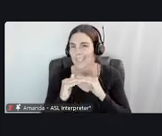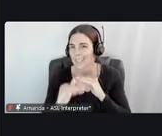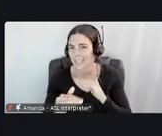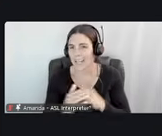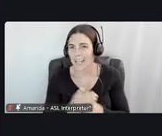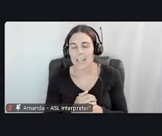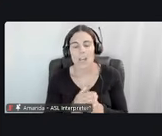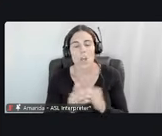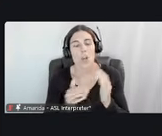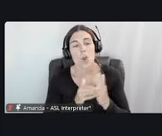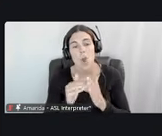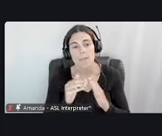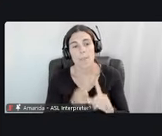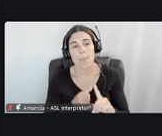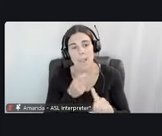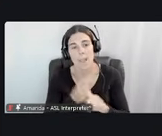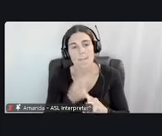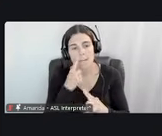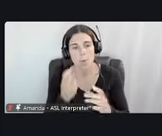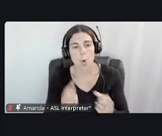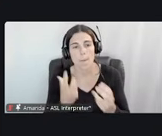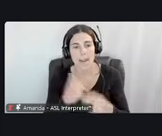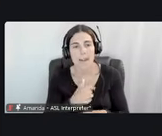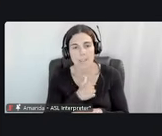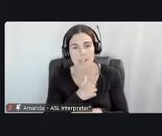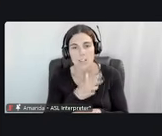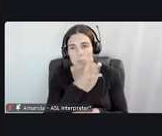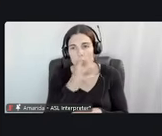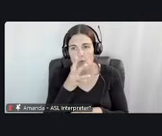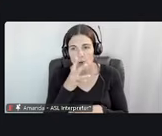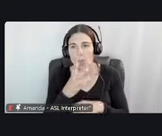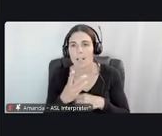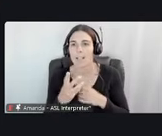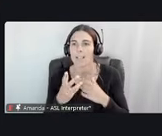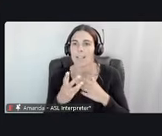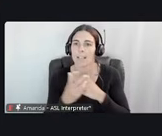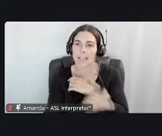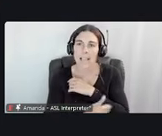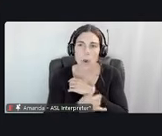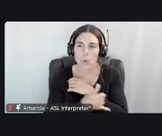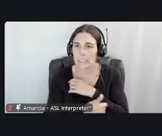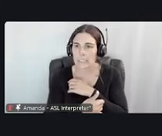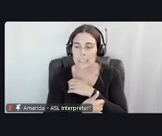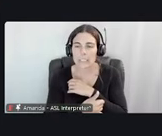for many of us were west uh rural counties in particular were left uh in a worse position